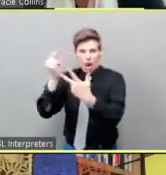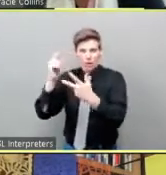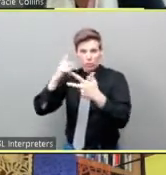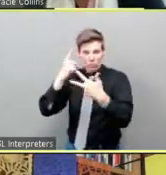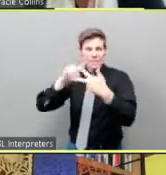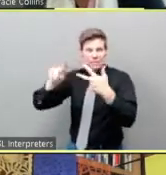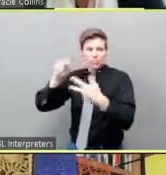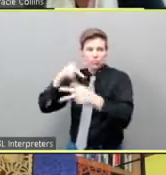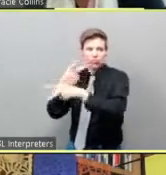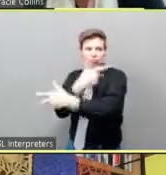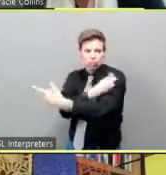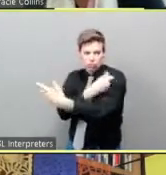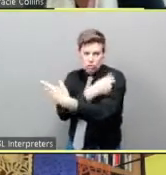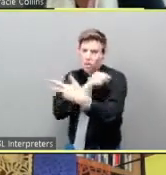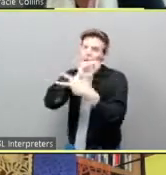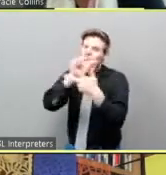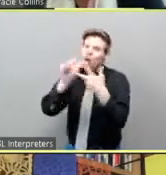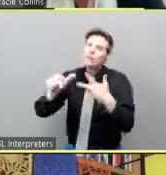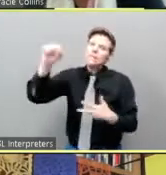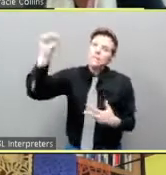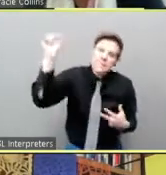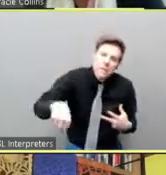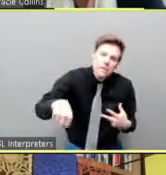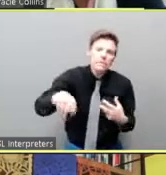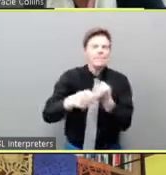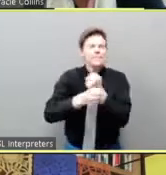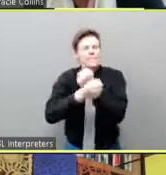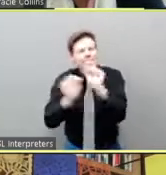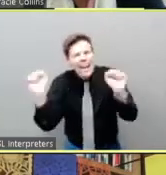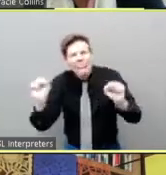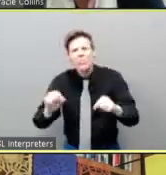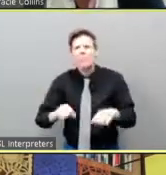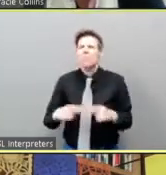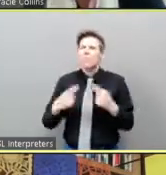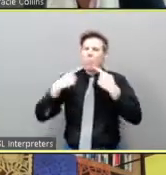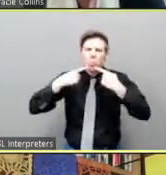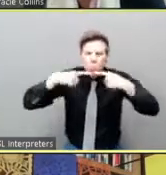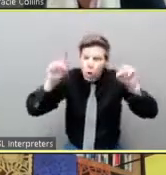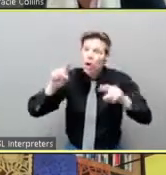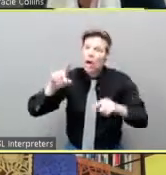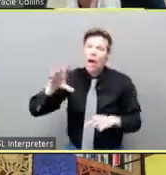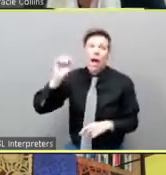and effective. Please take the first vaccine you're offered. Keep in mind